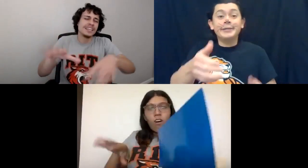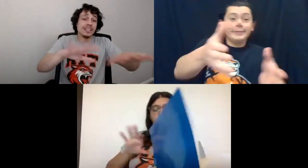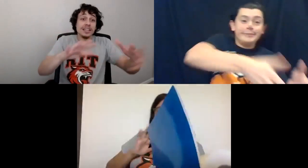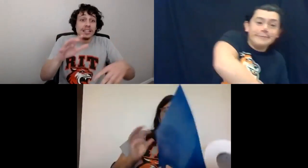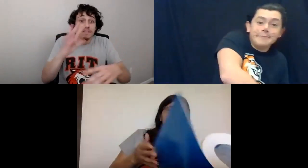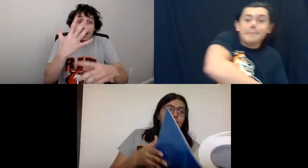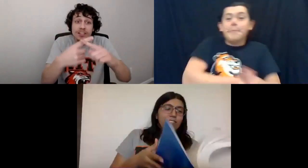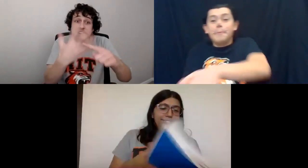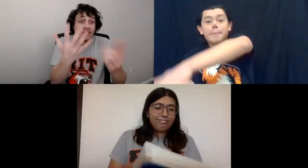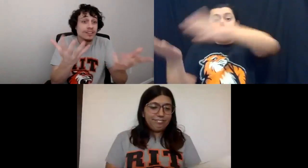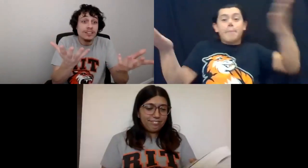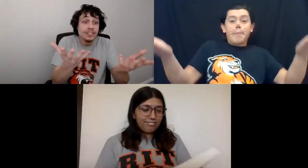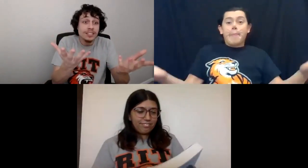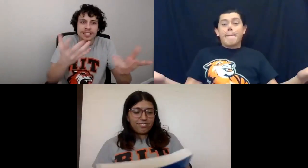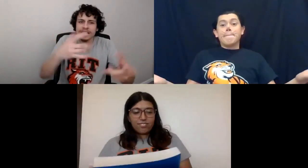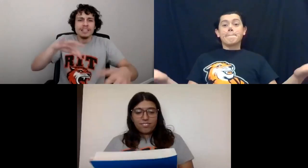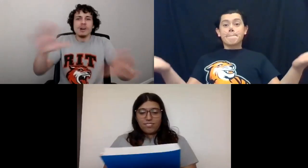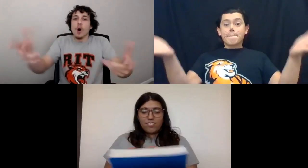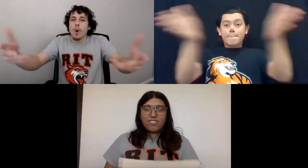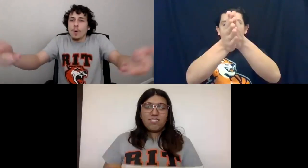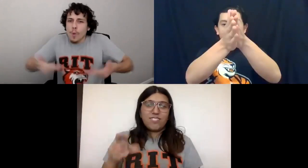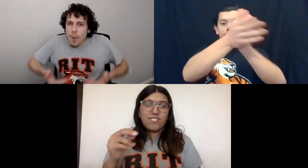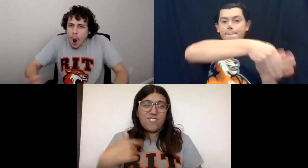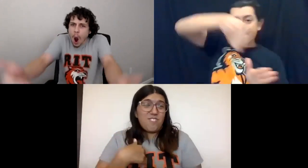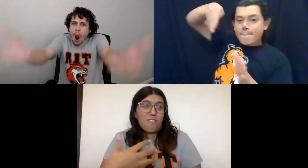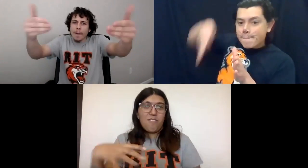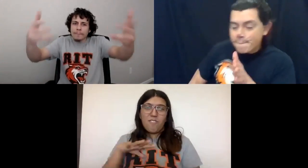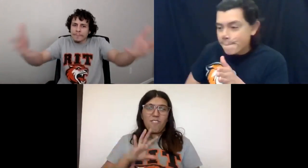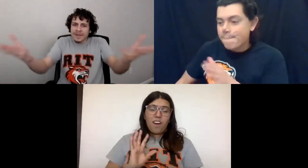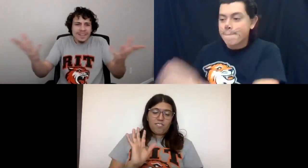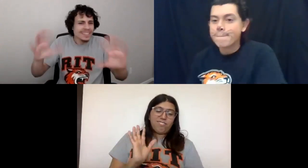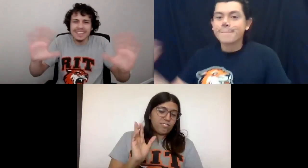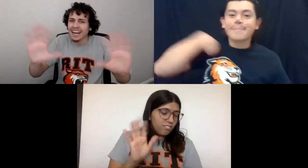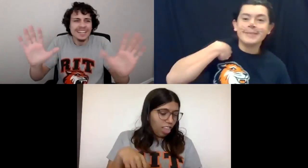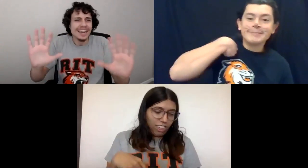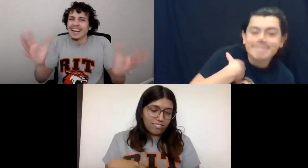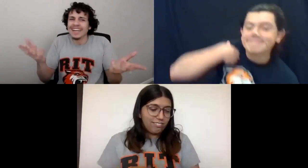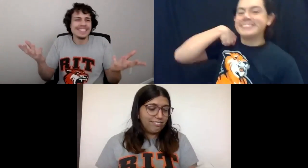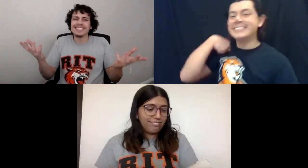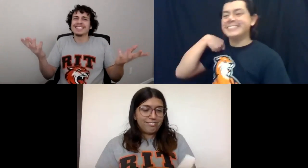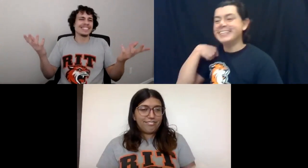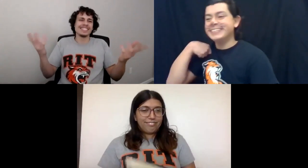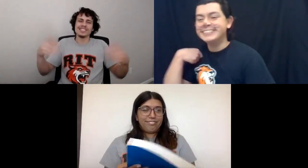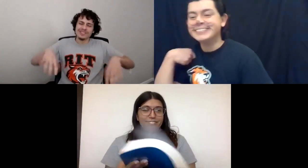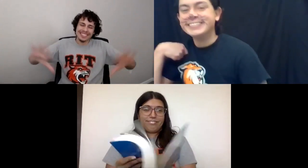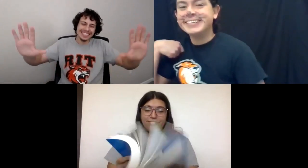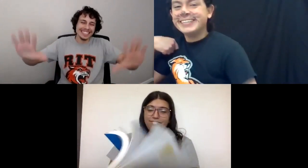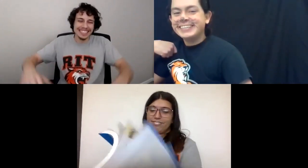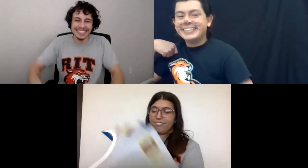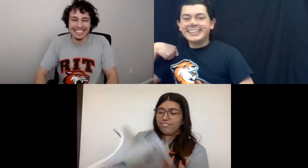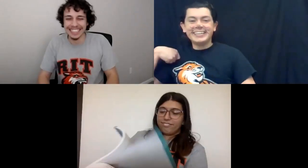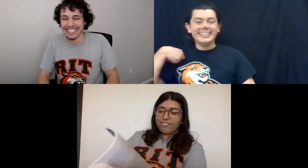Vladimir: 5+5? Welcome! Amanda: want don’t, no!